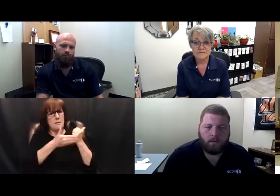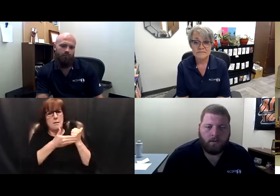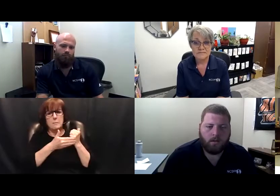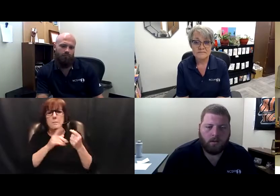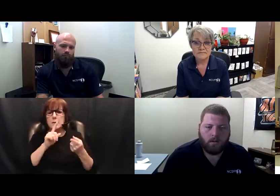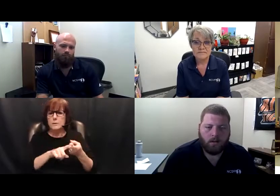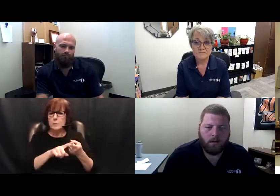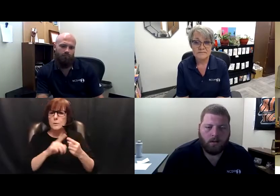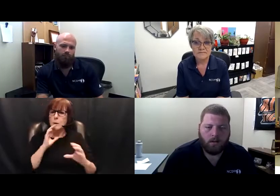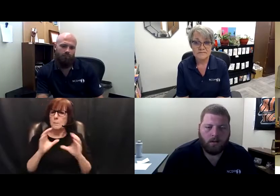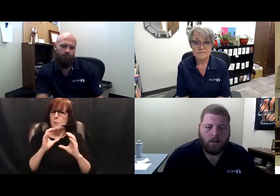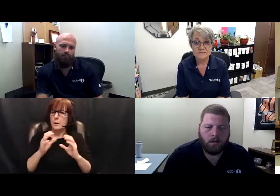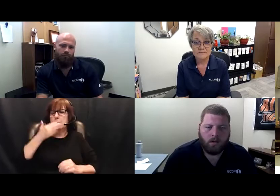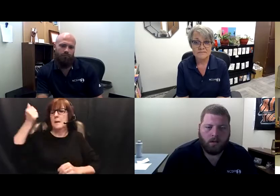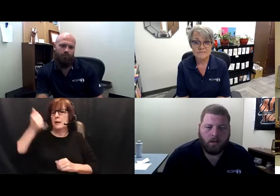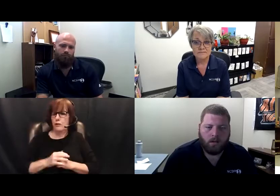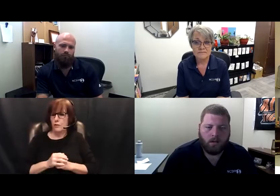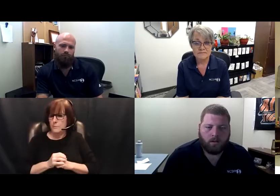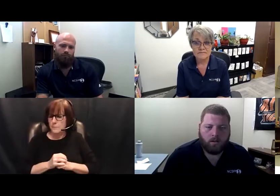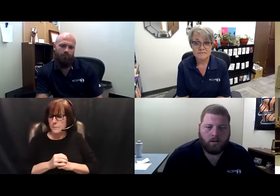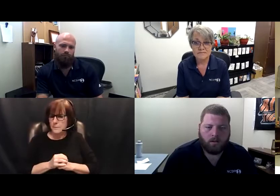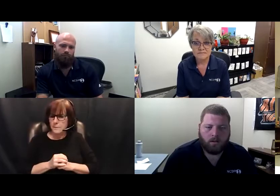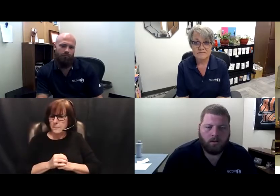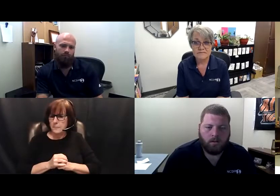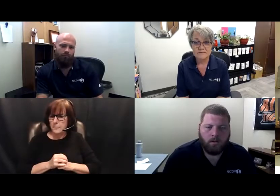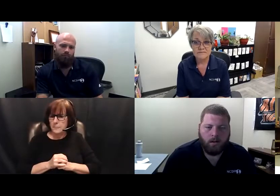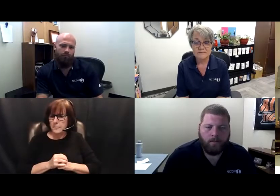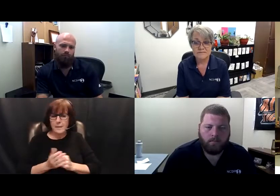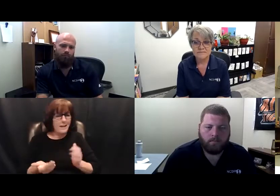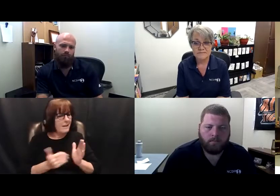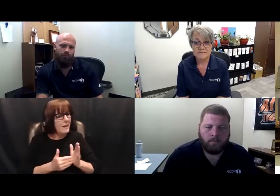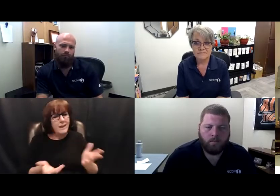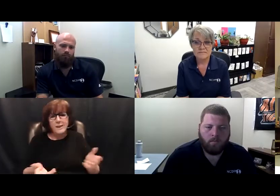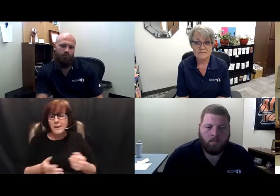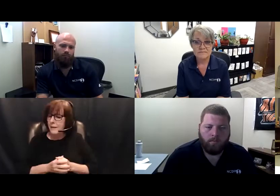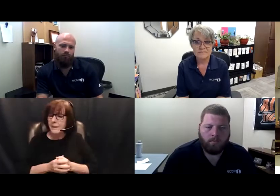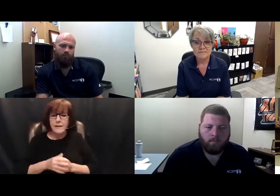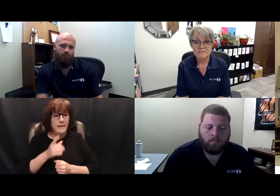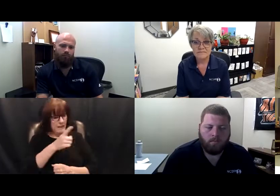communicate better. Again they're not going to